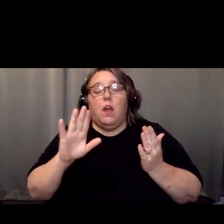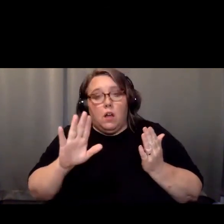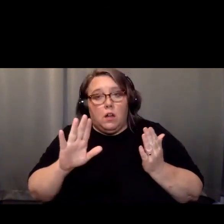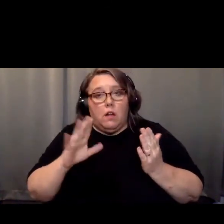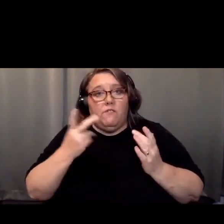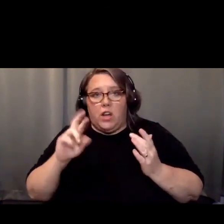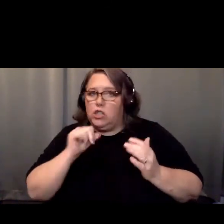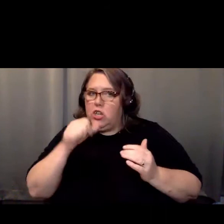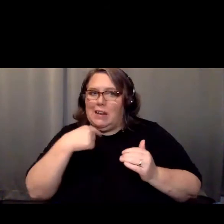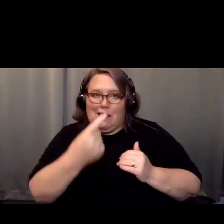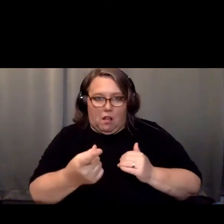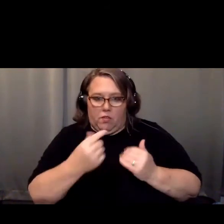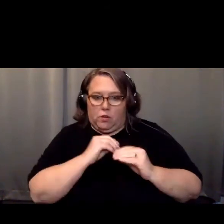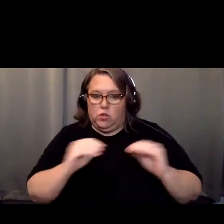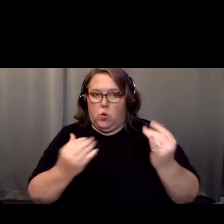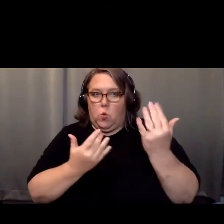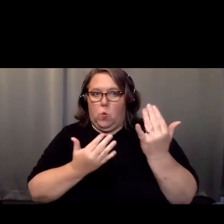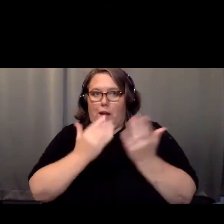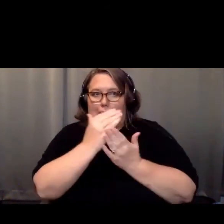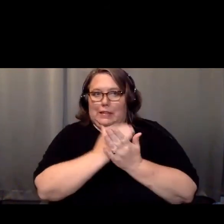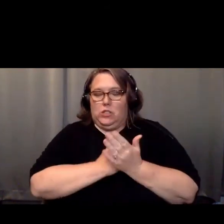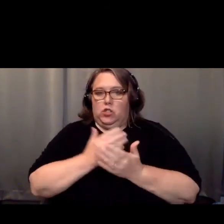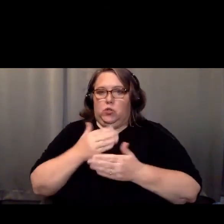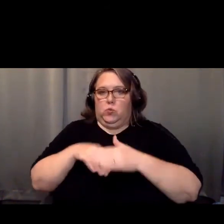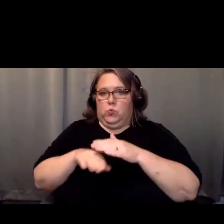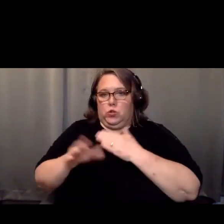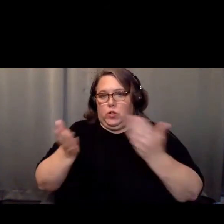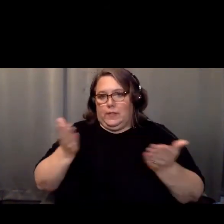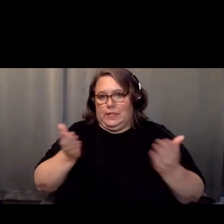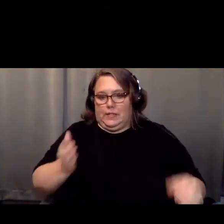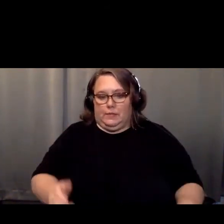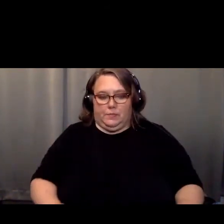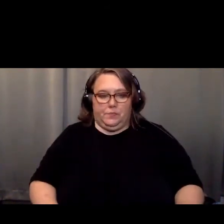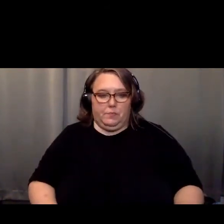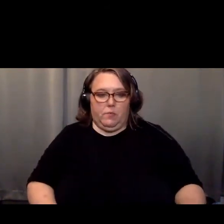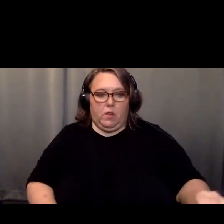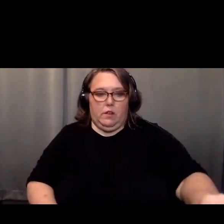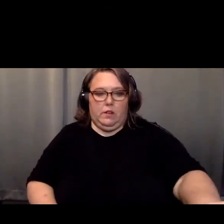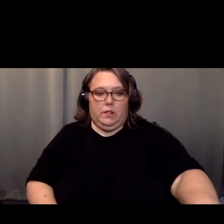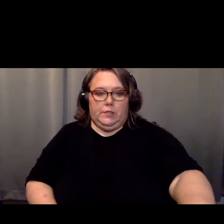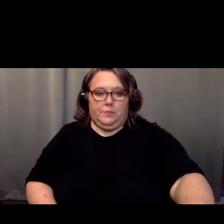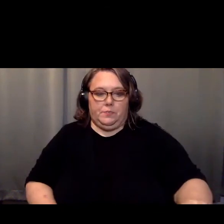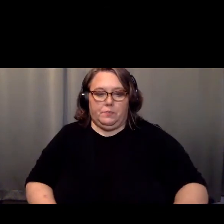So there is no waiting list to receive services. So, if that's what you're hearing